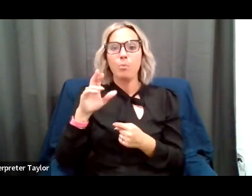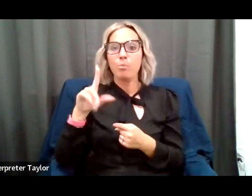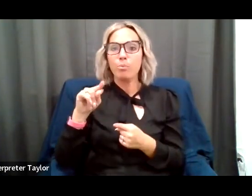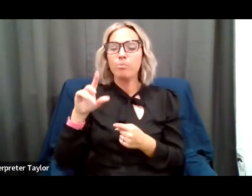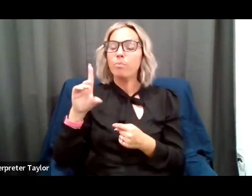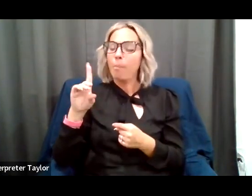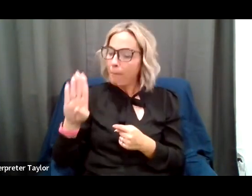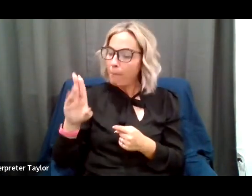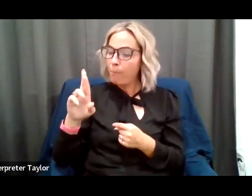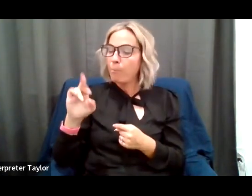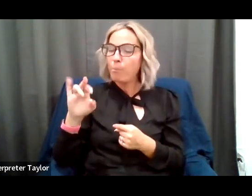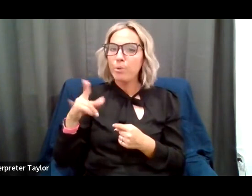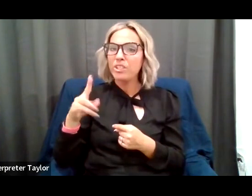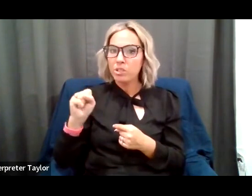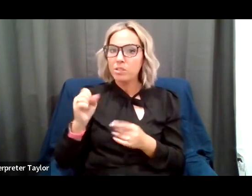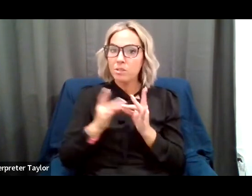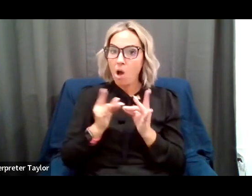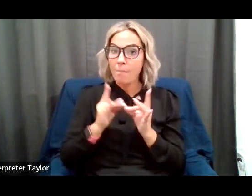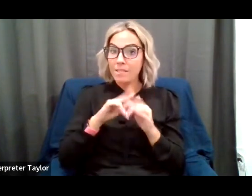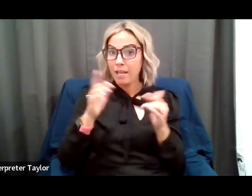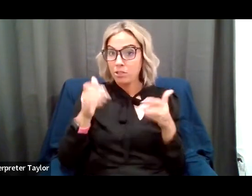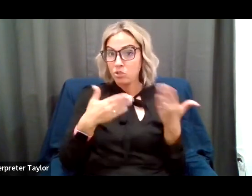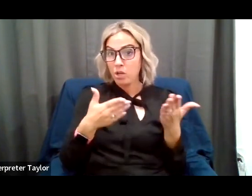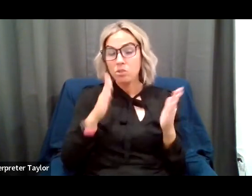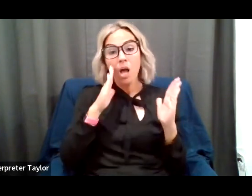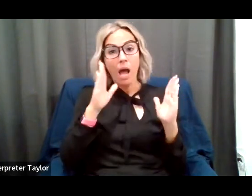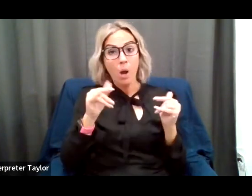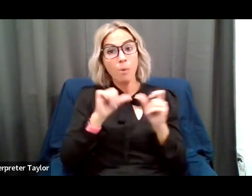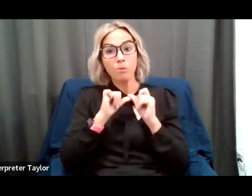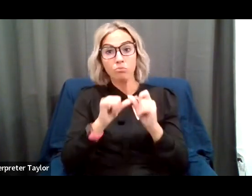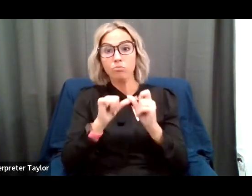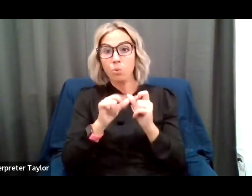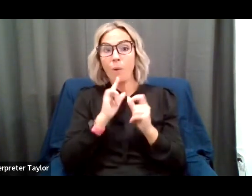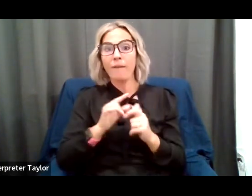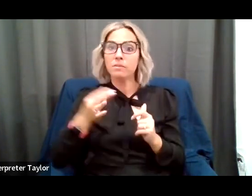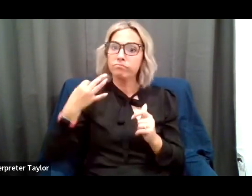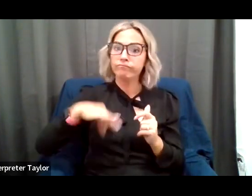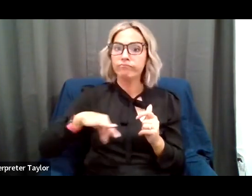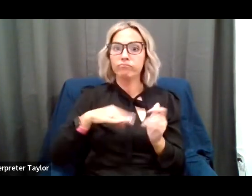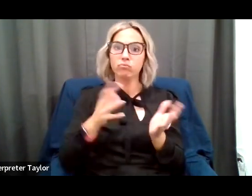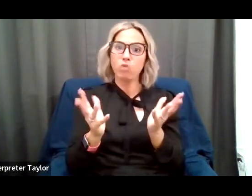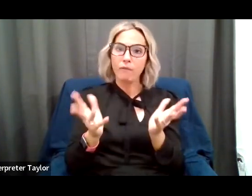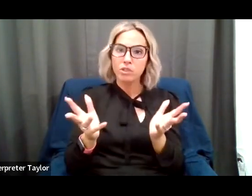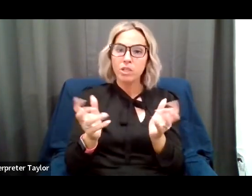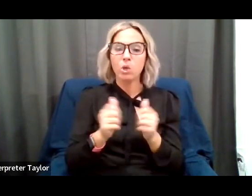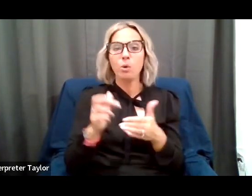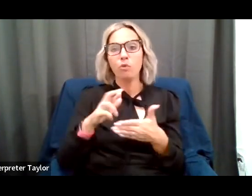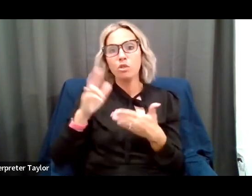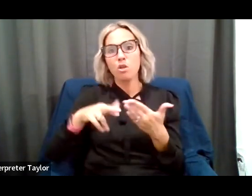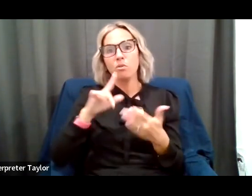I'm hopeful that we will be able to continue to have fruitful conversations which will result in a solid contract.